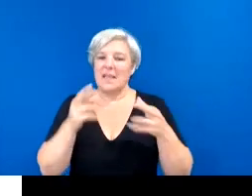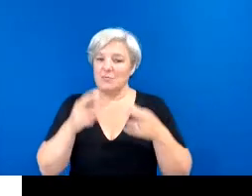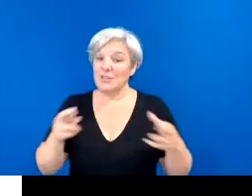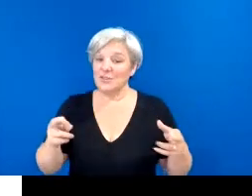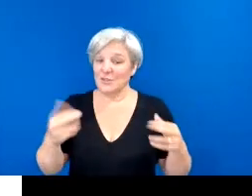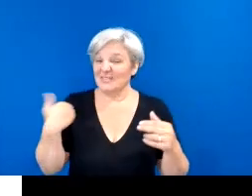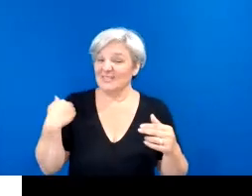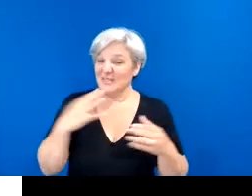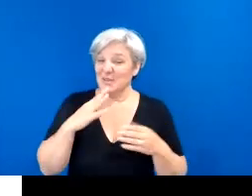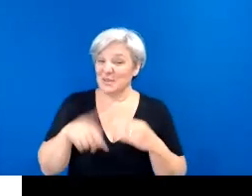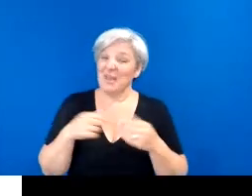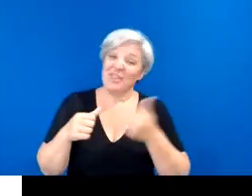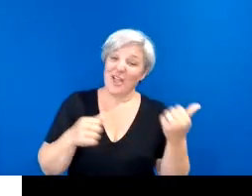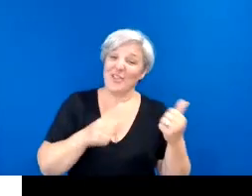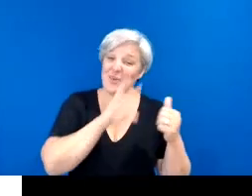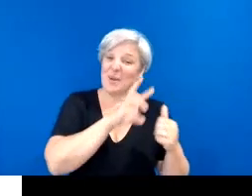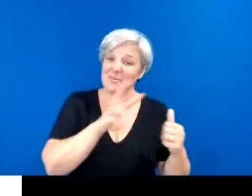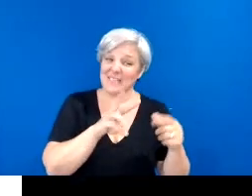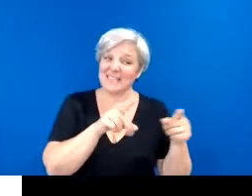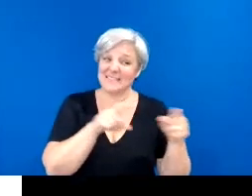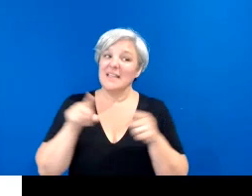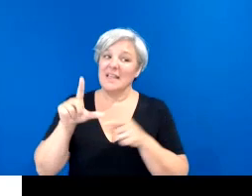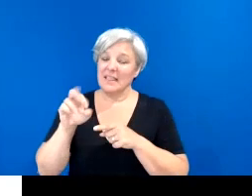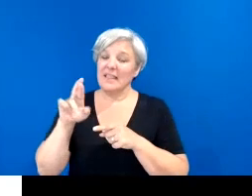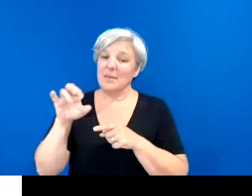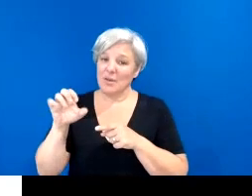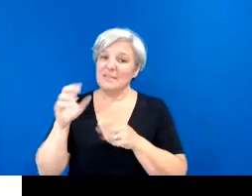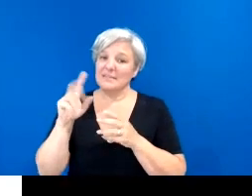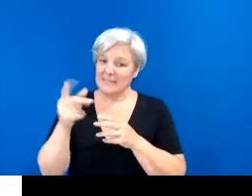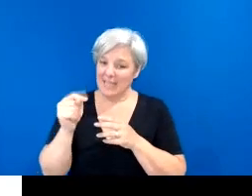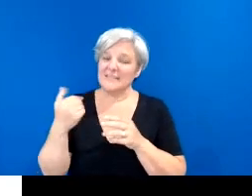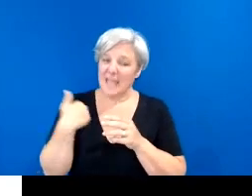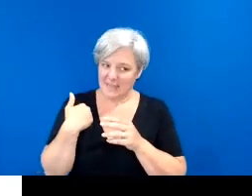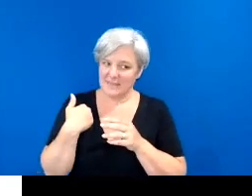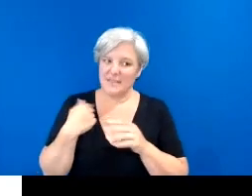about in the other repositories also on LibreTexts. LibreTexts is a platform.